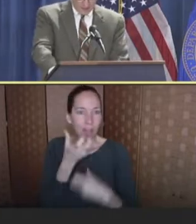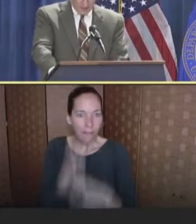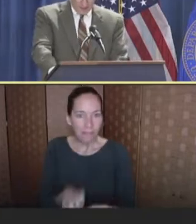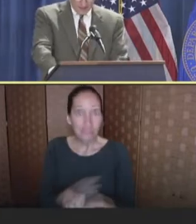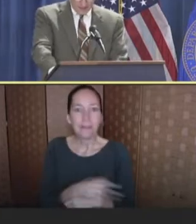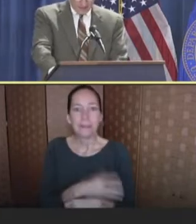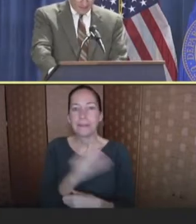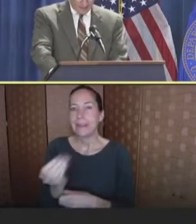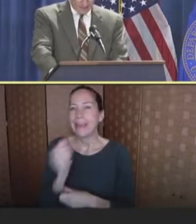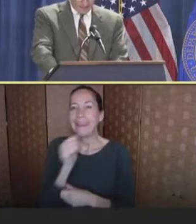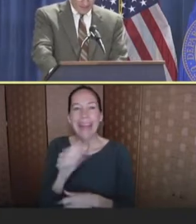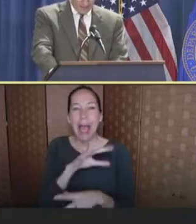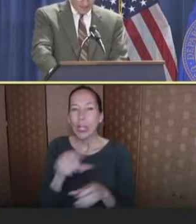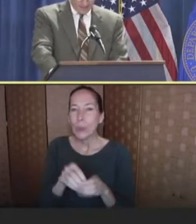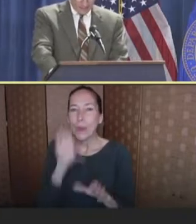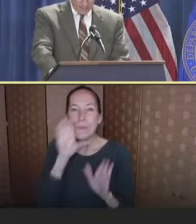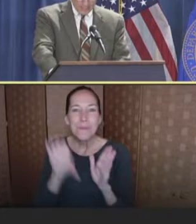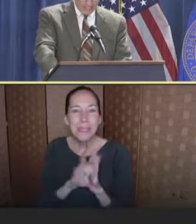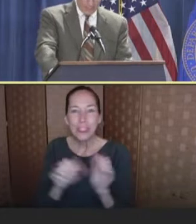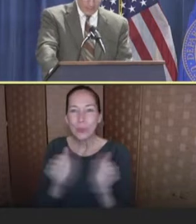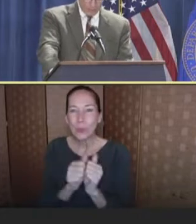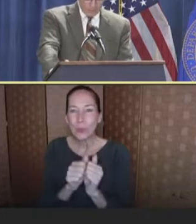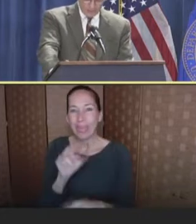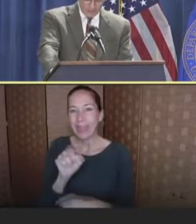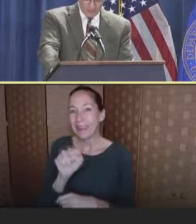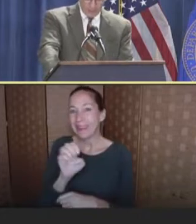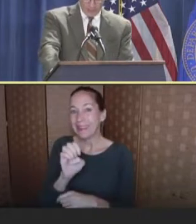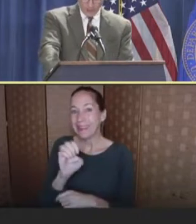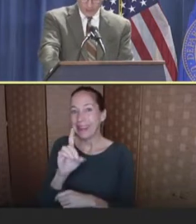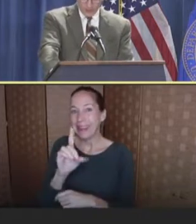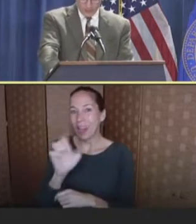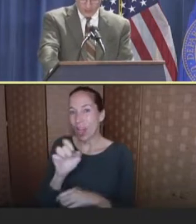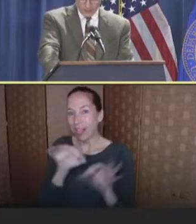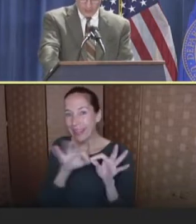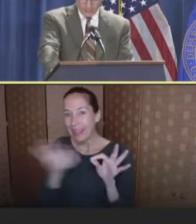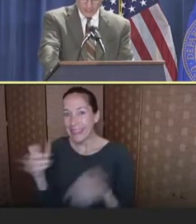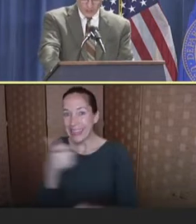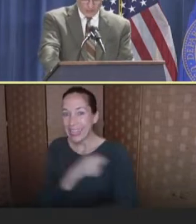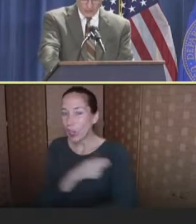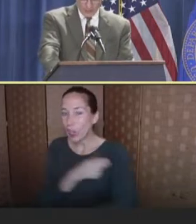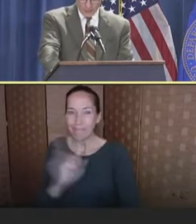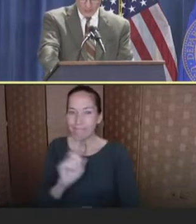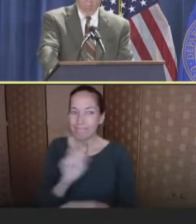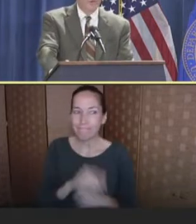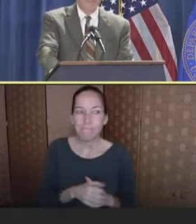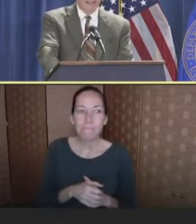The -- in particular, we are really encouraged using communication strategies to advance